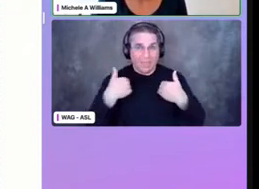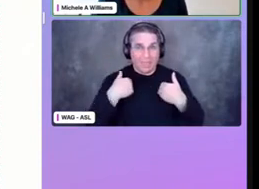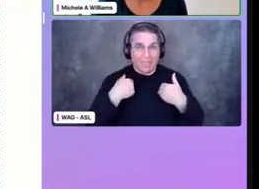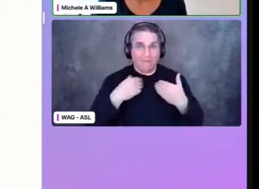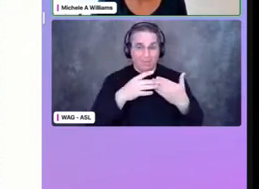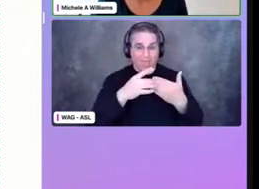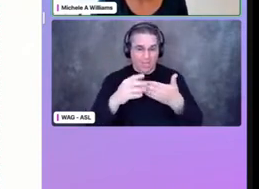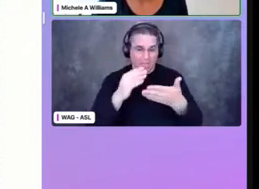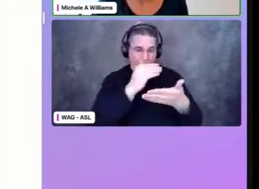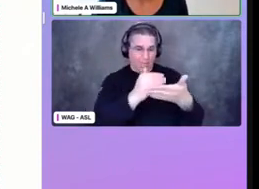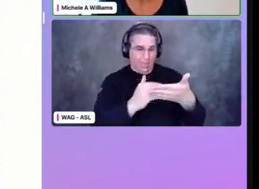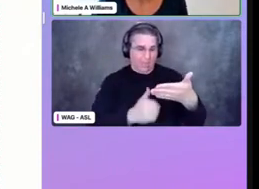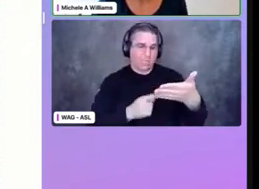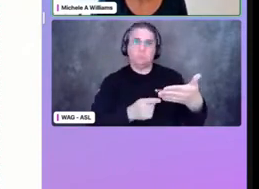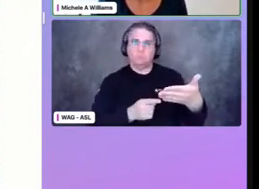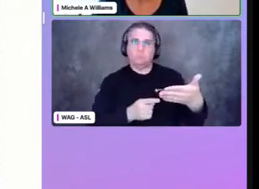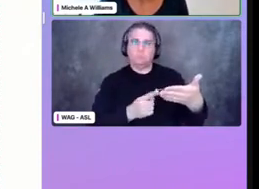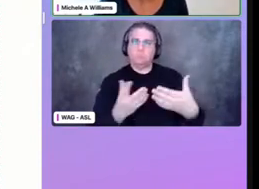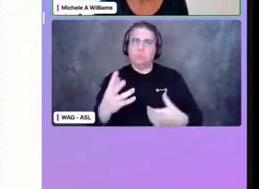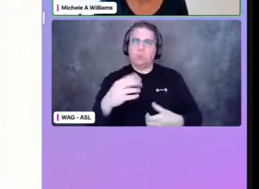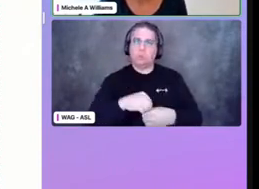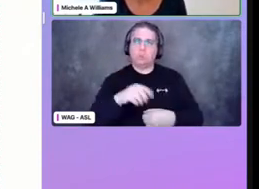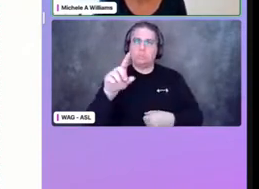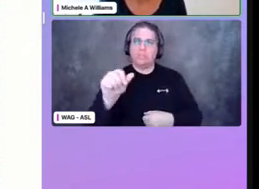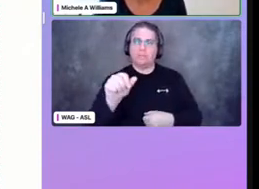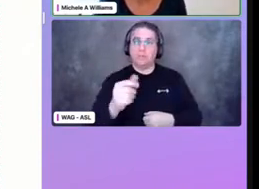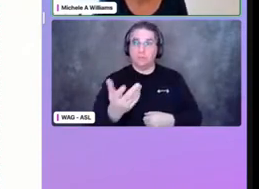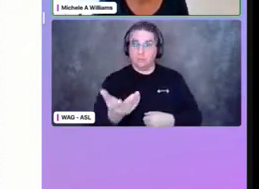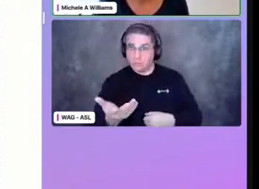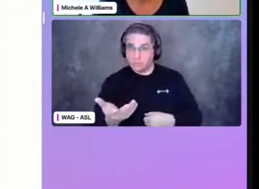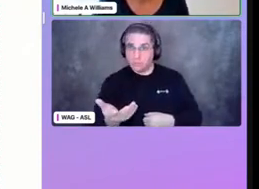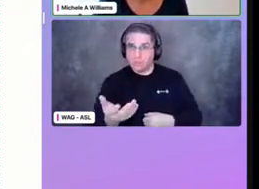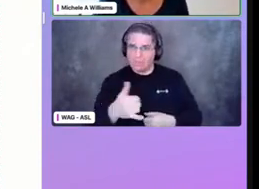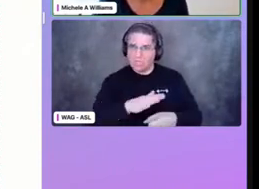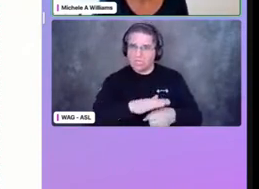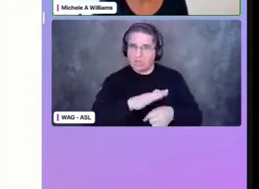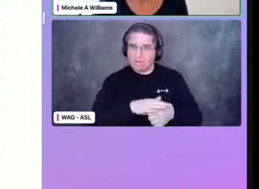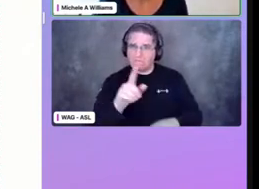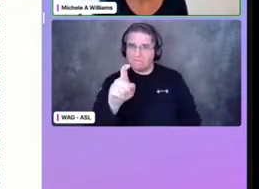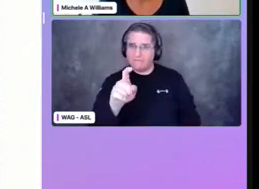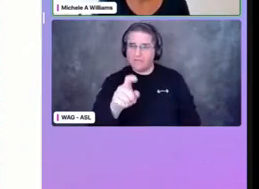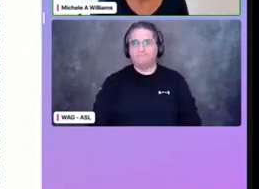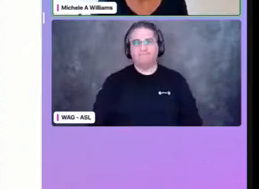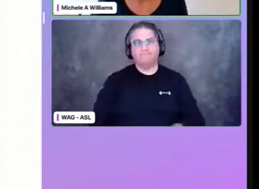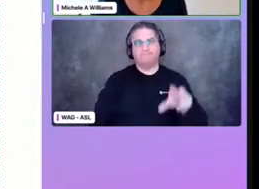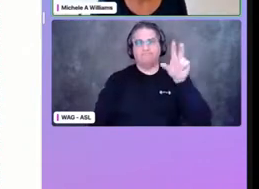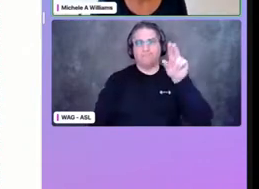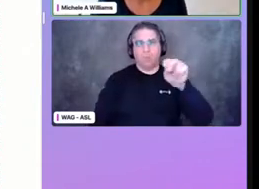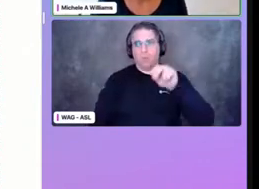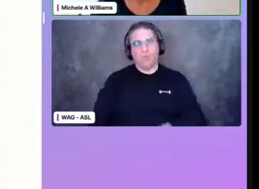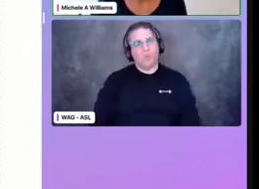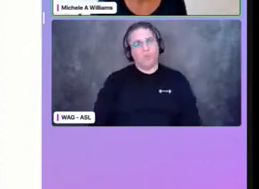So then that leads to well, don't we have guidelines that account for that? And isn't that enough when we are